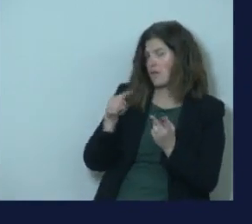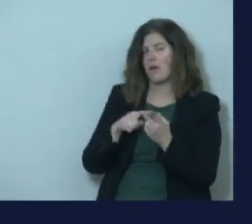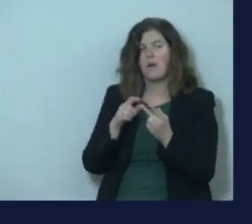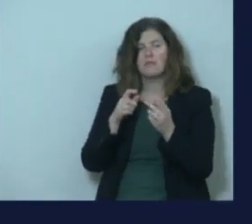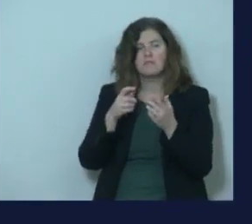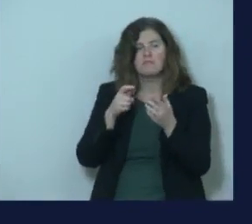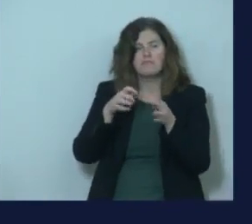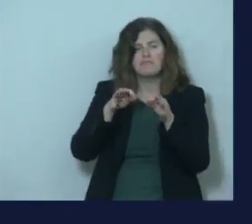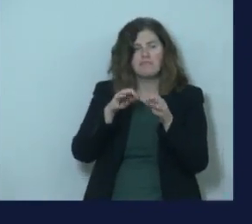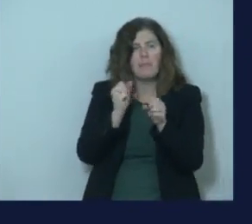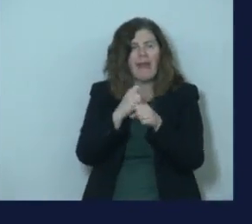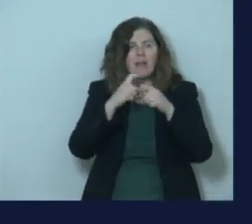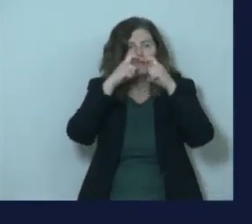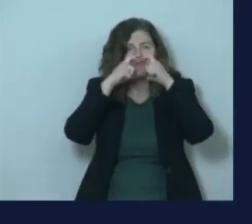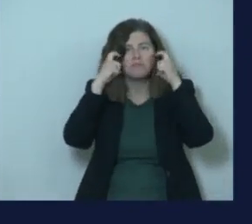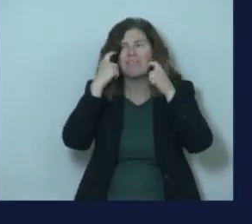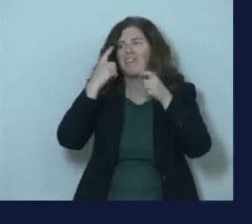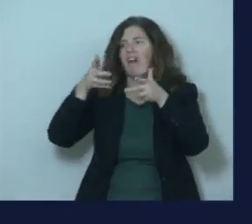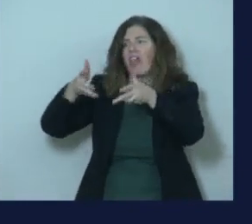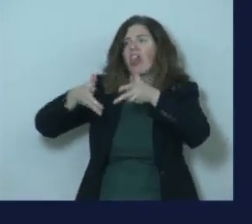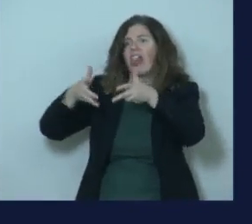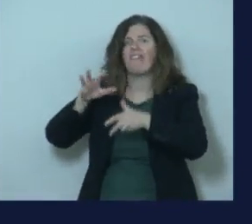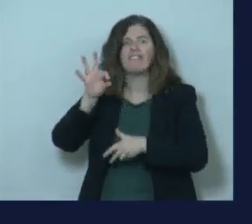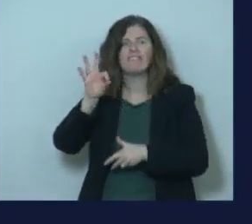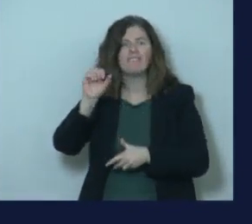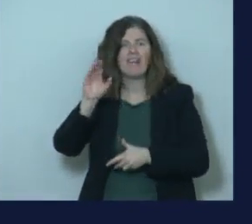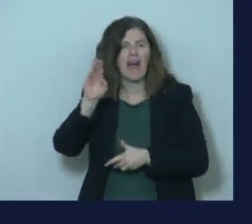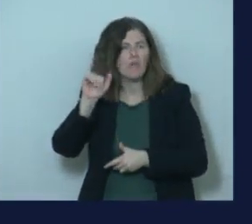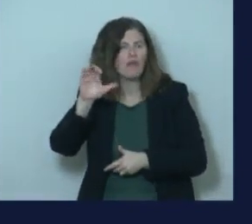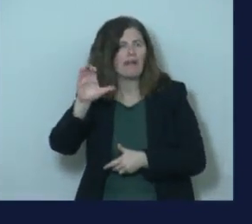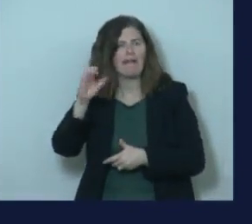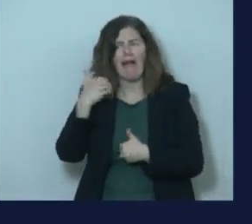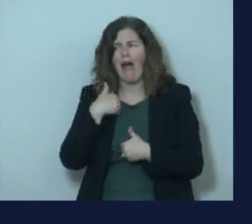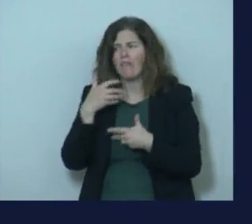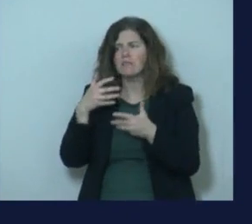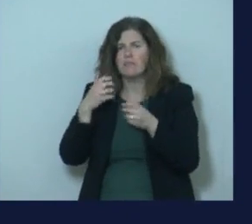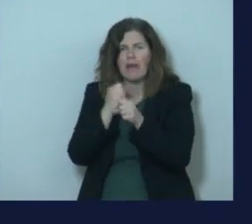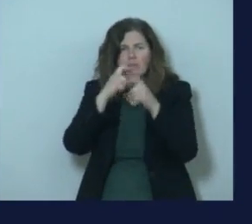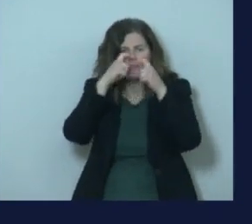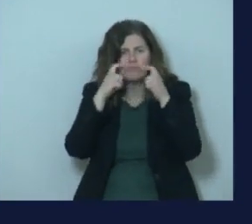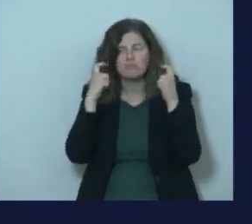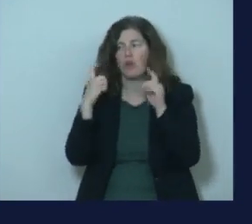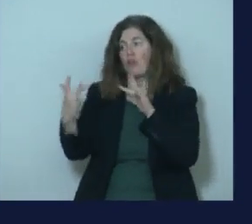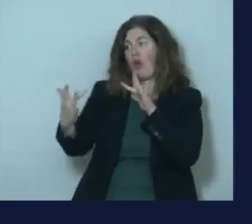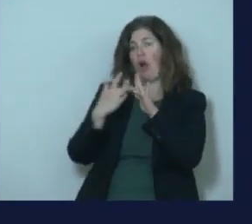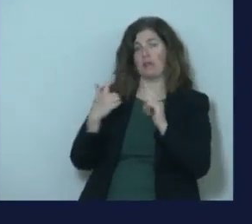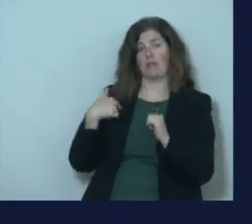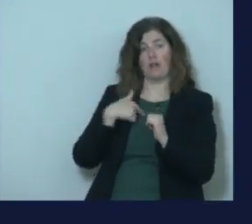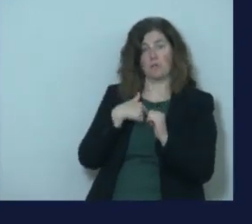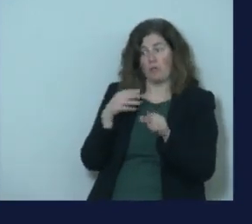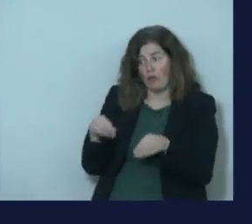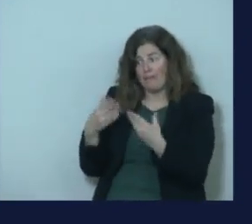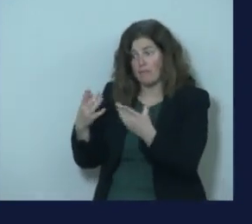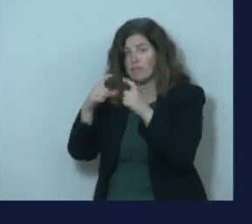WHAT CAN YOU DO? HELP YOUR NEIGHBORS. OFFER TO SHOP FOR GROCERIES.